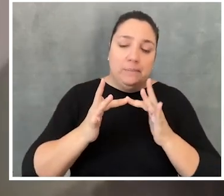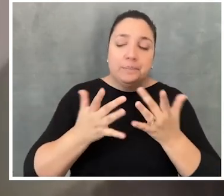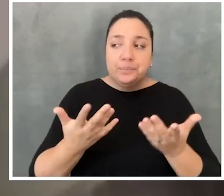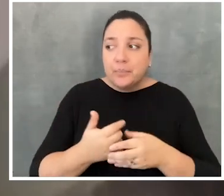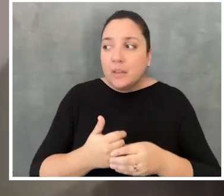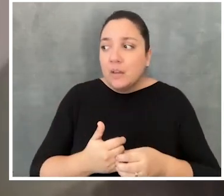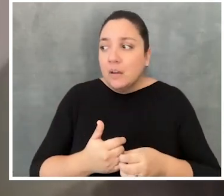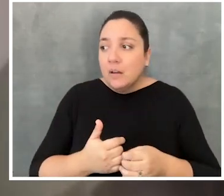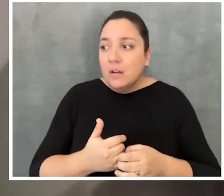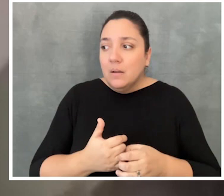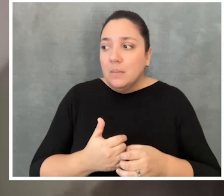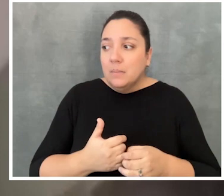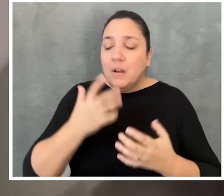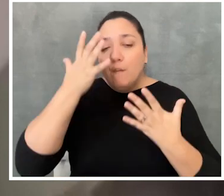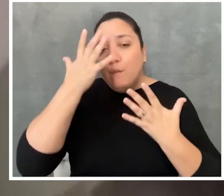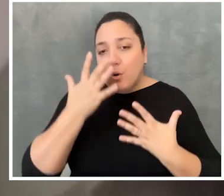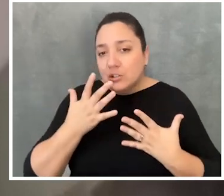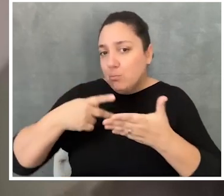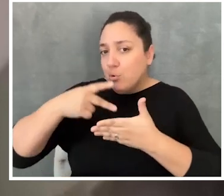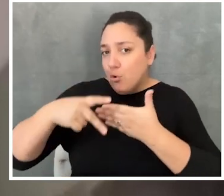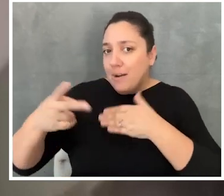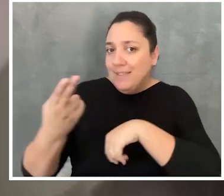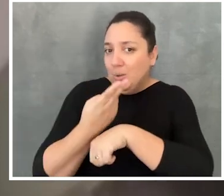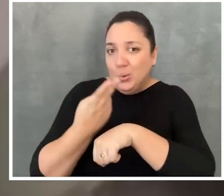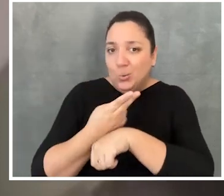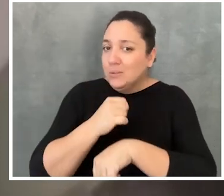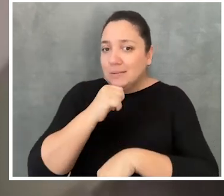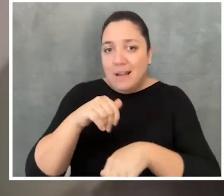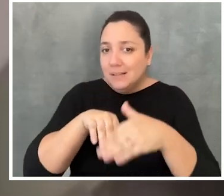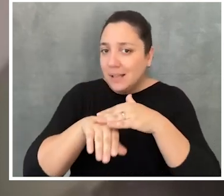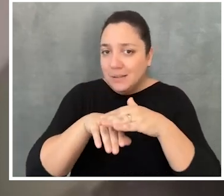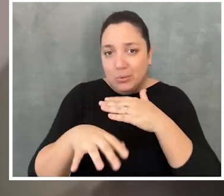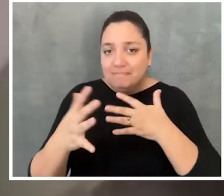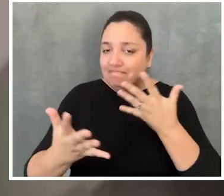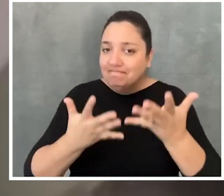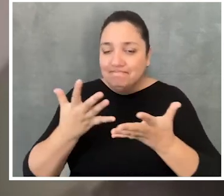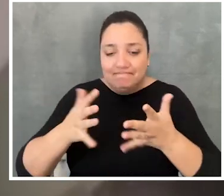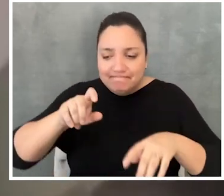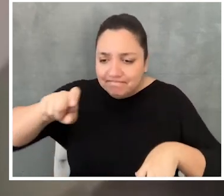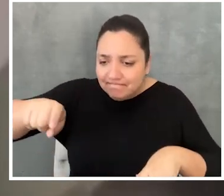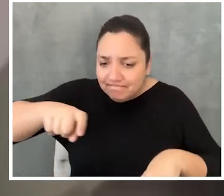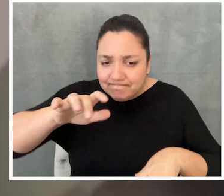the platforms were not accessible at all. They were difficult to navigate,